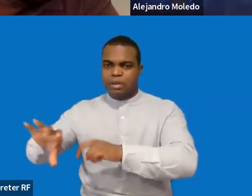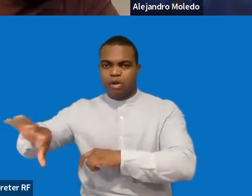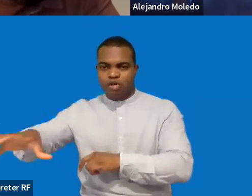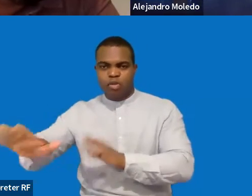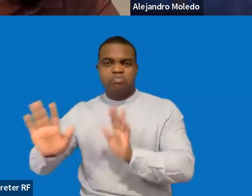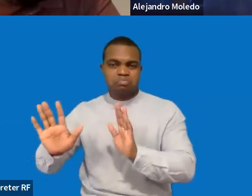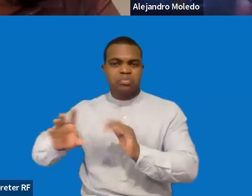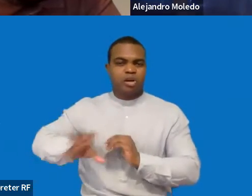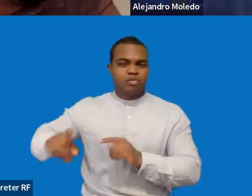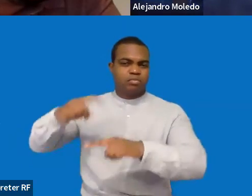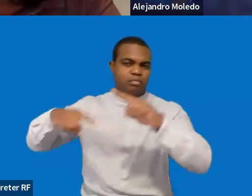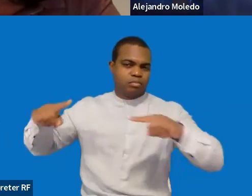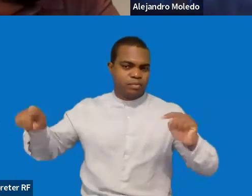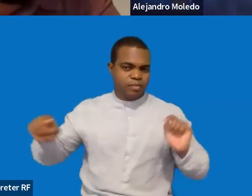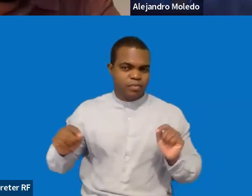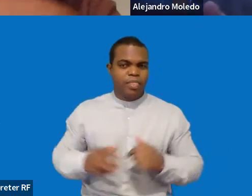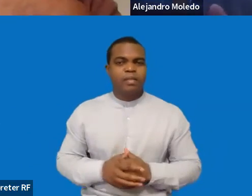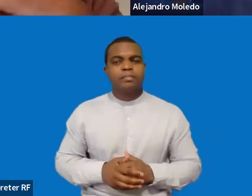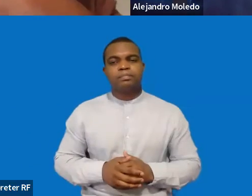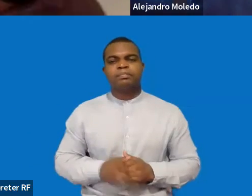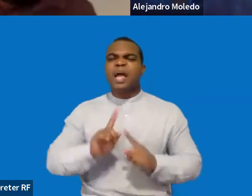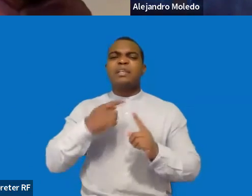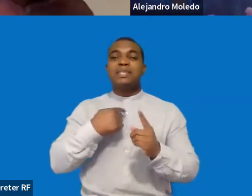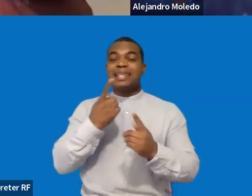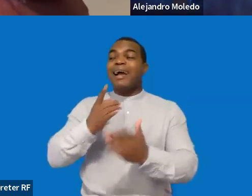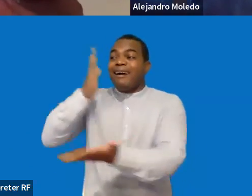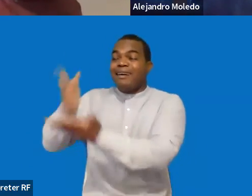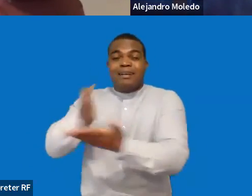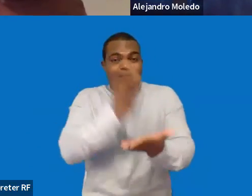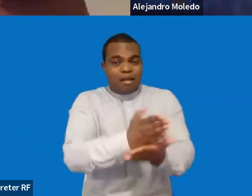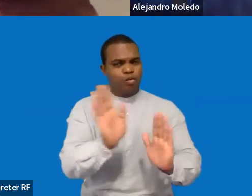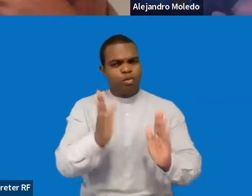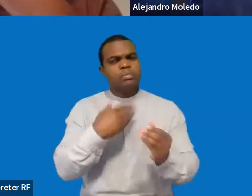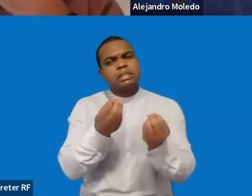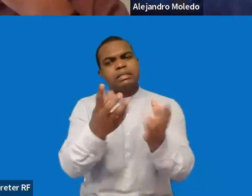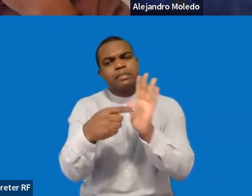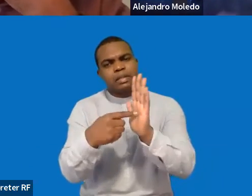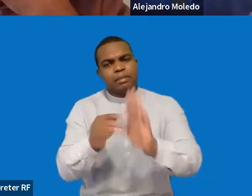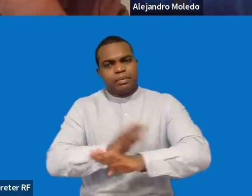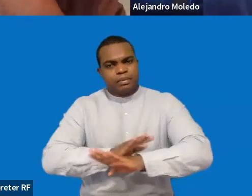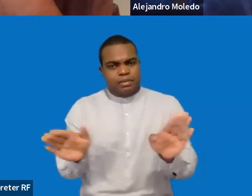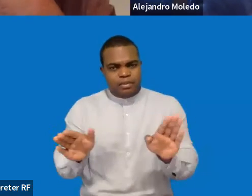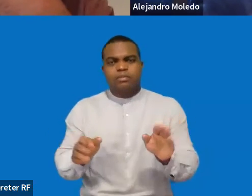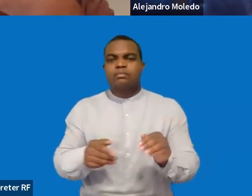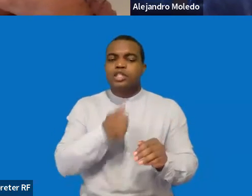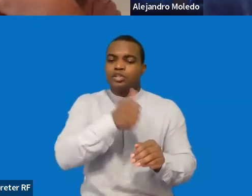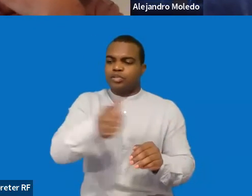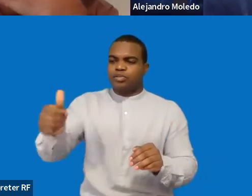and the result is you receive automatically the national card, but that card includes, on the other side,